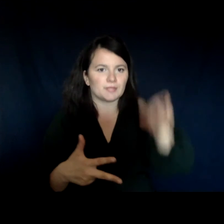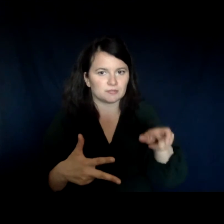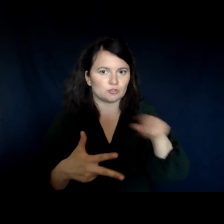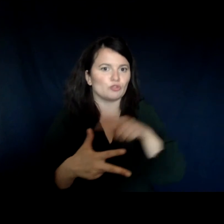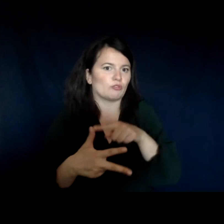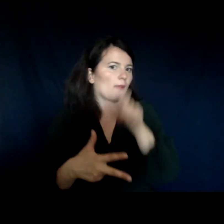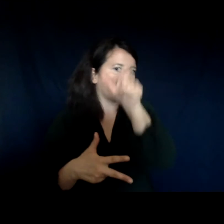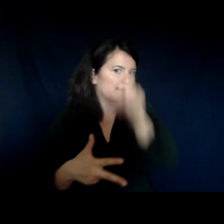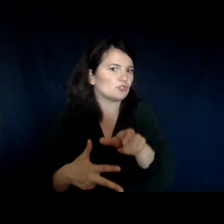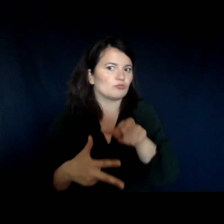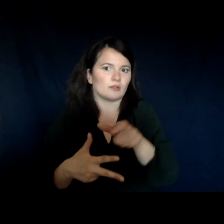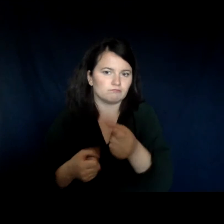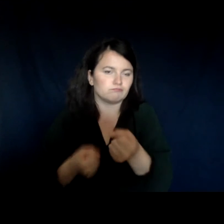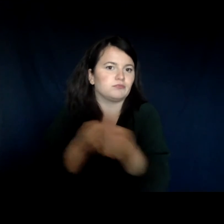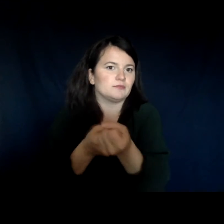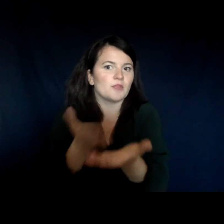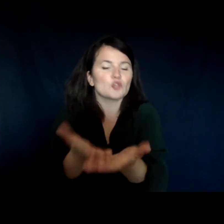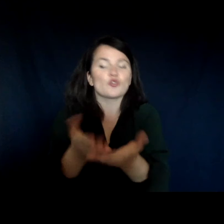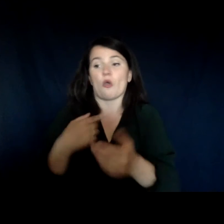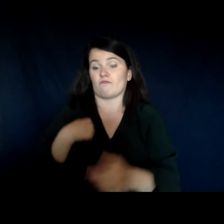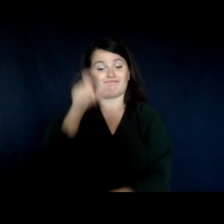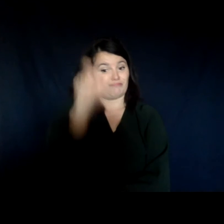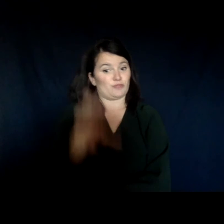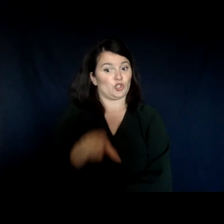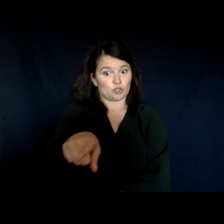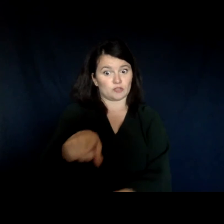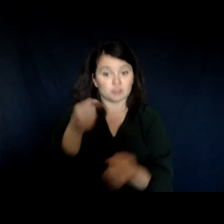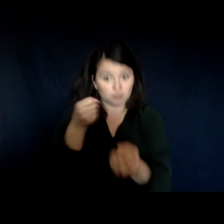and their support staff. Still there aren't enough masks,